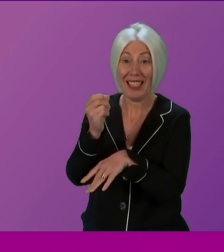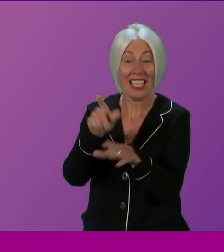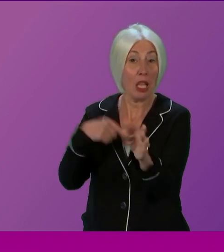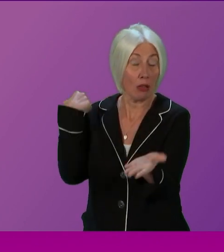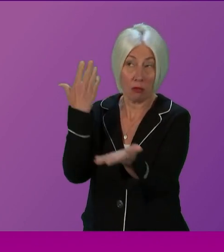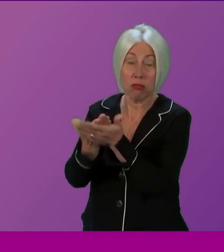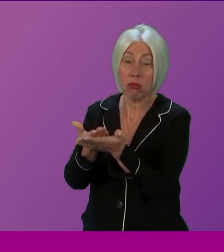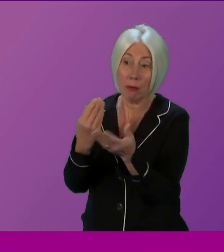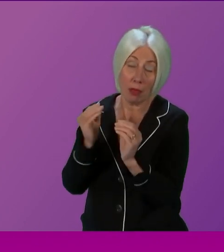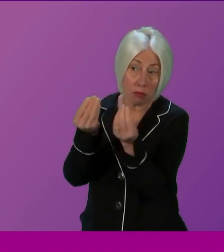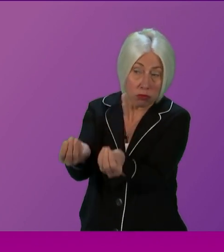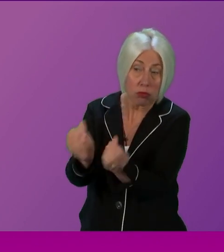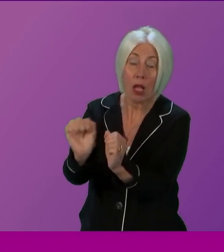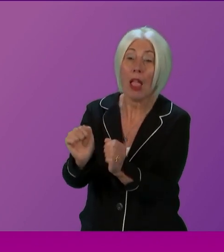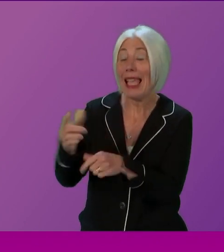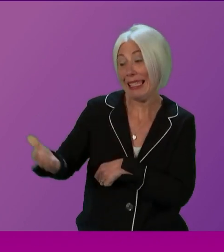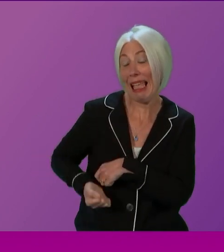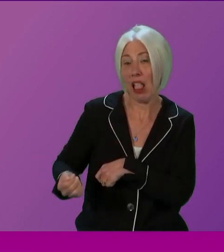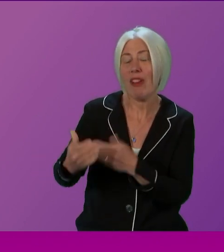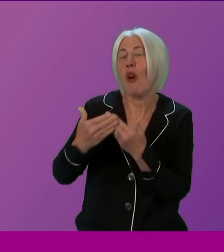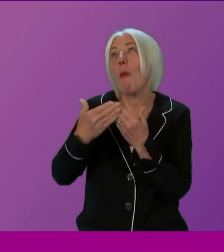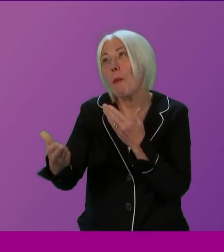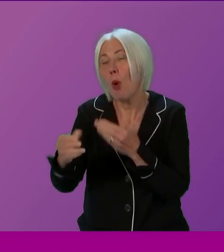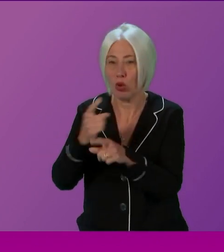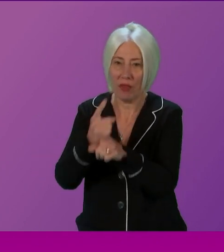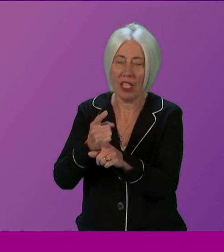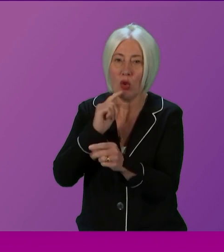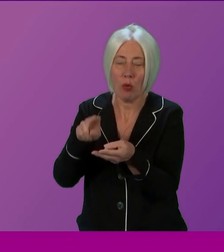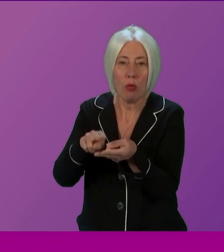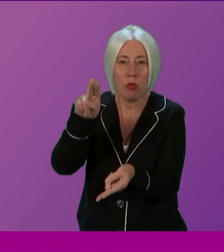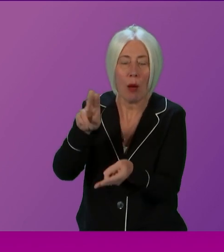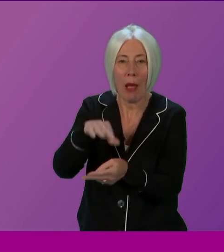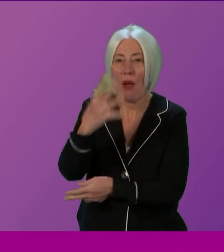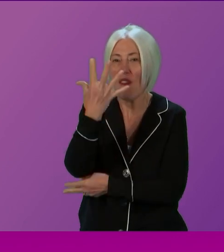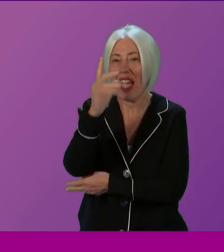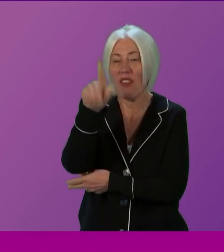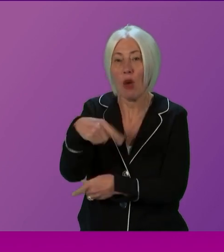will see the salaries of most teachers rise by more than £5,000 in April,